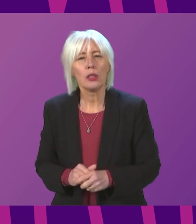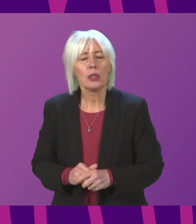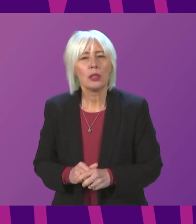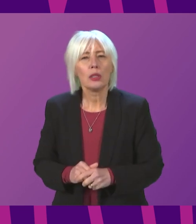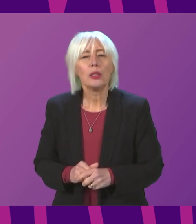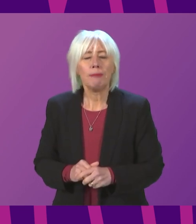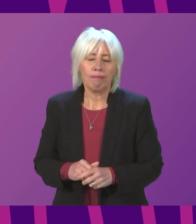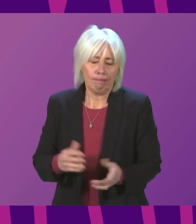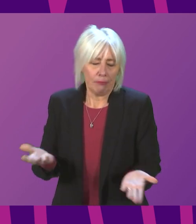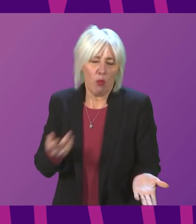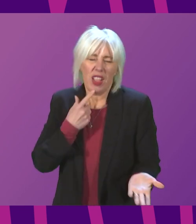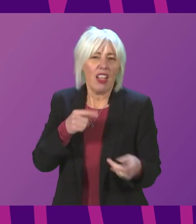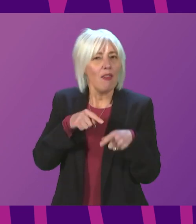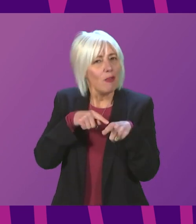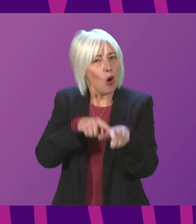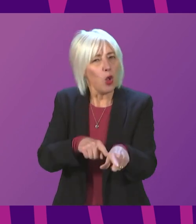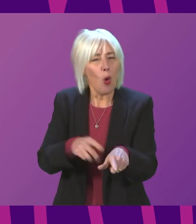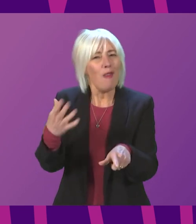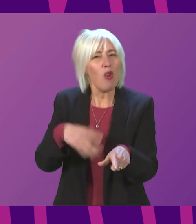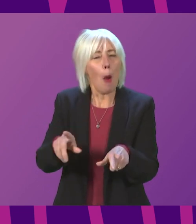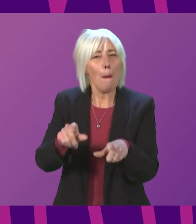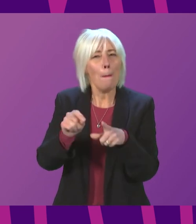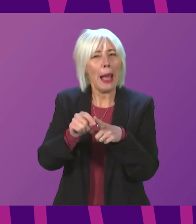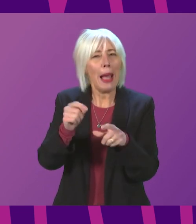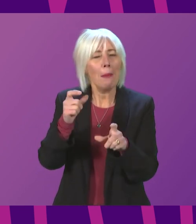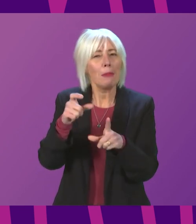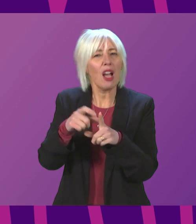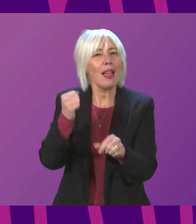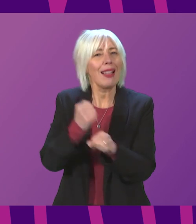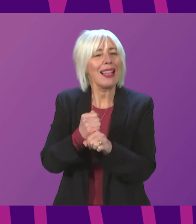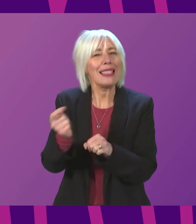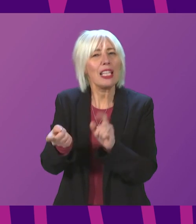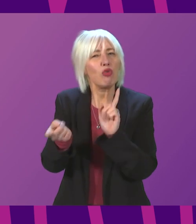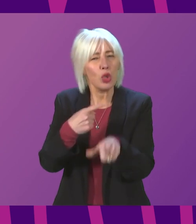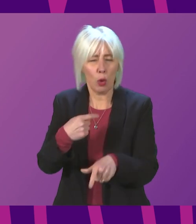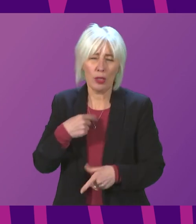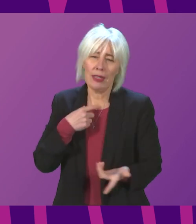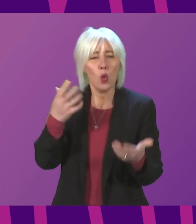Following on from my answer to Pam Duncan-Glancy, in which I talked about how worrying the additional